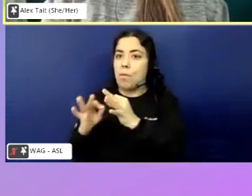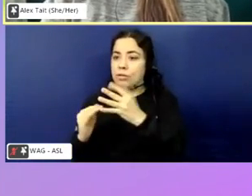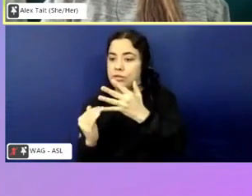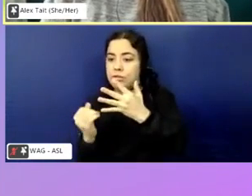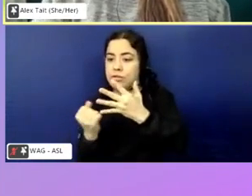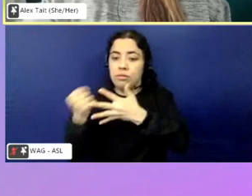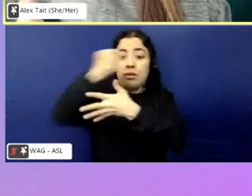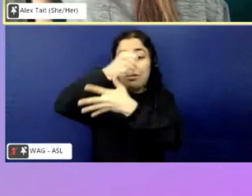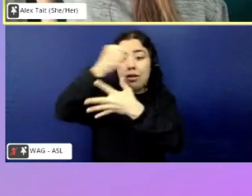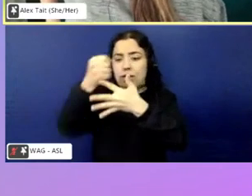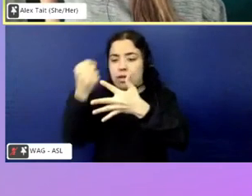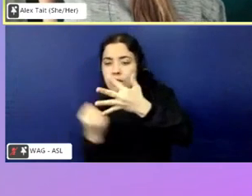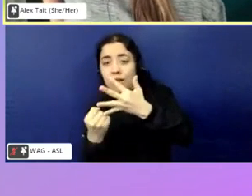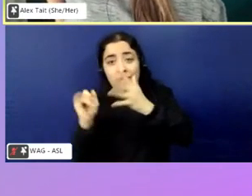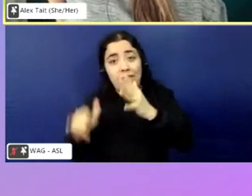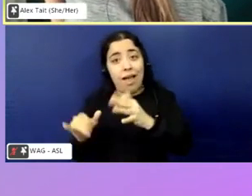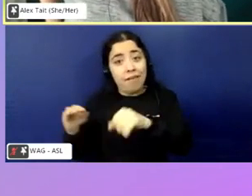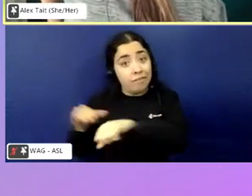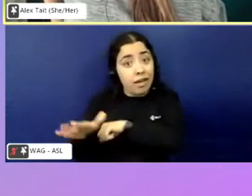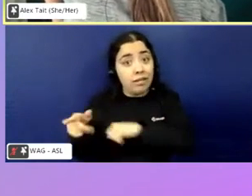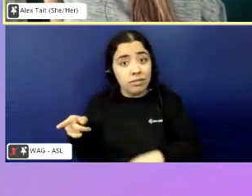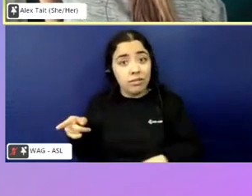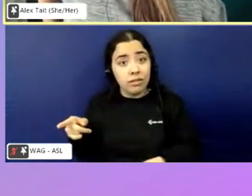And this status impacts people's and importance in